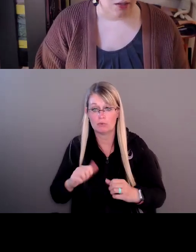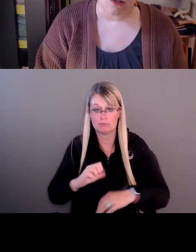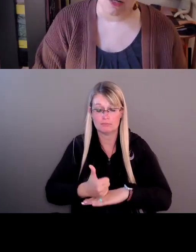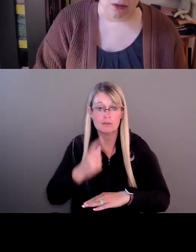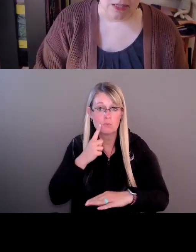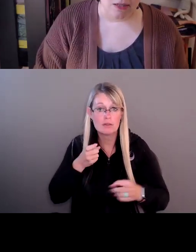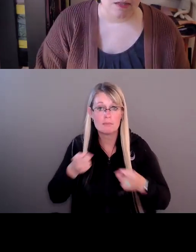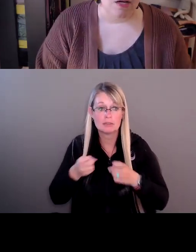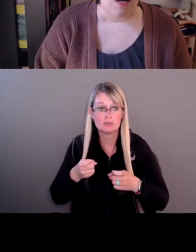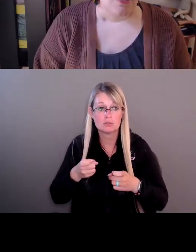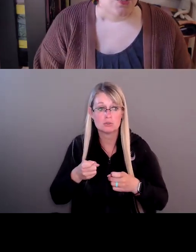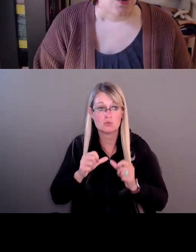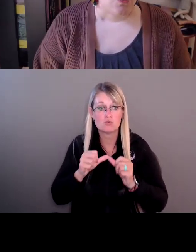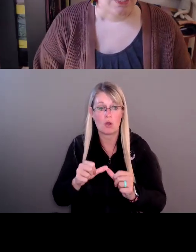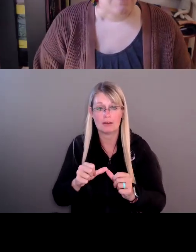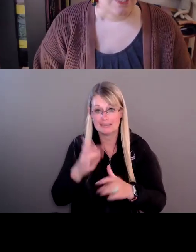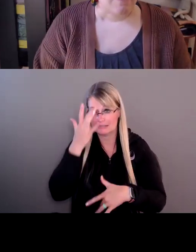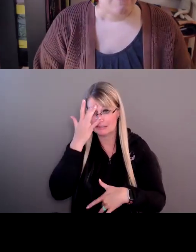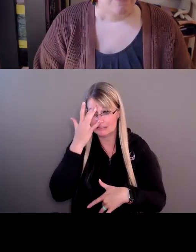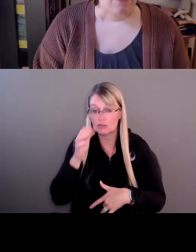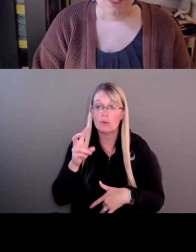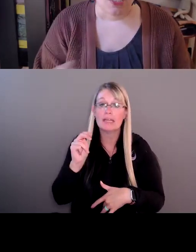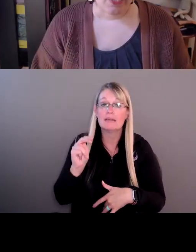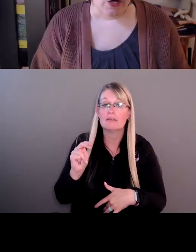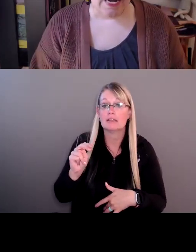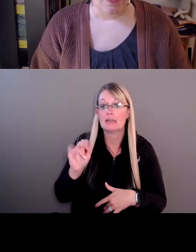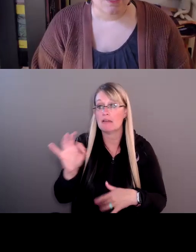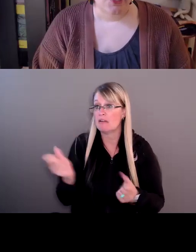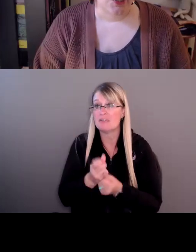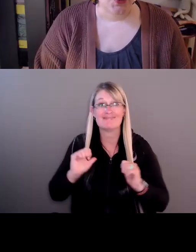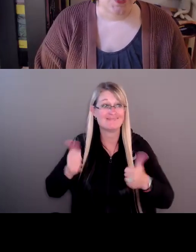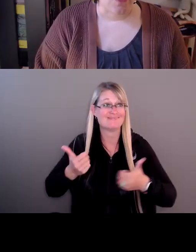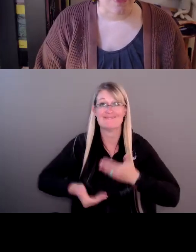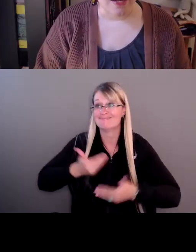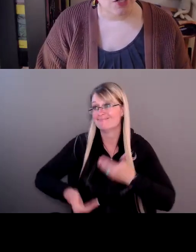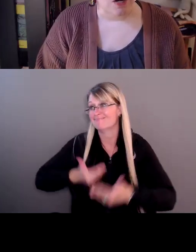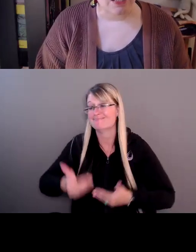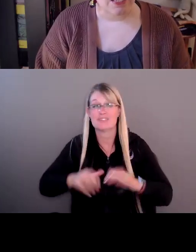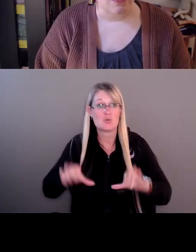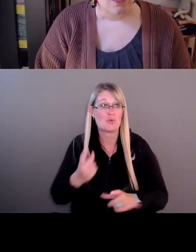chronic illnesses. So even if everything is going great, you're doing all of the things correctly